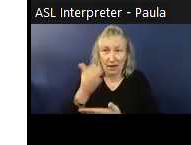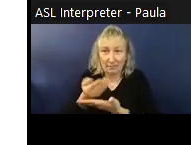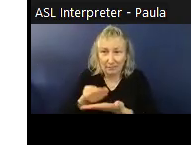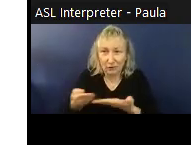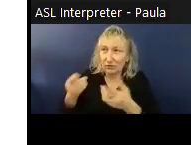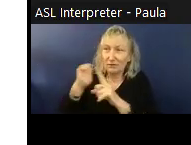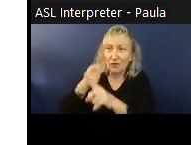website.